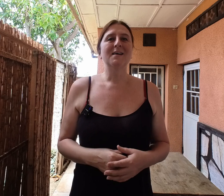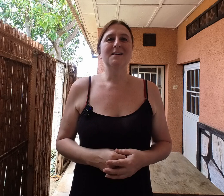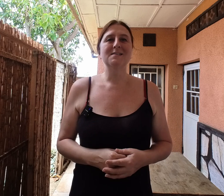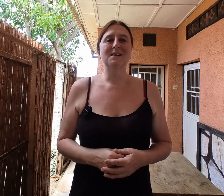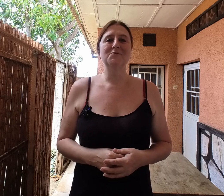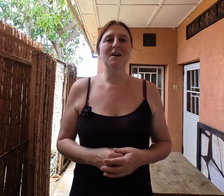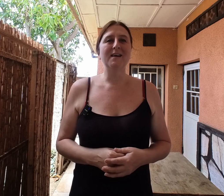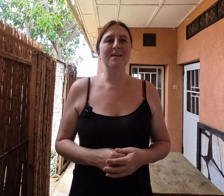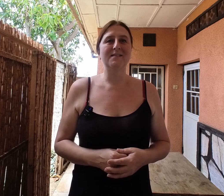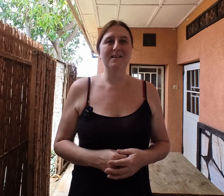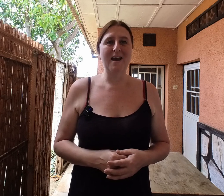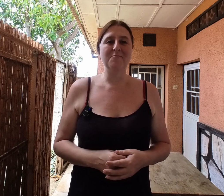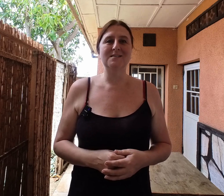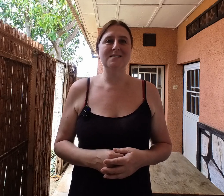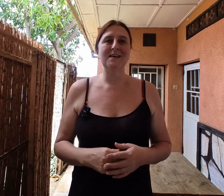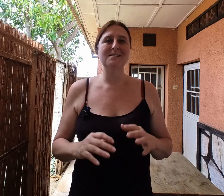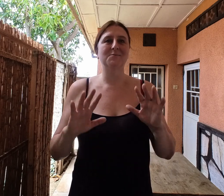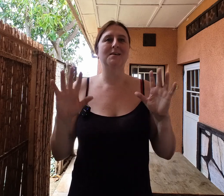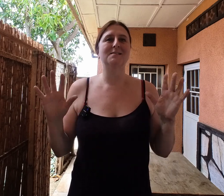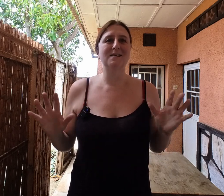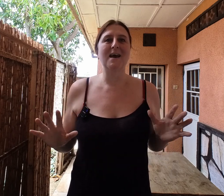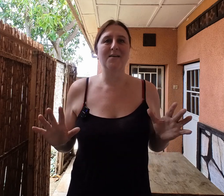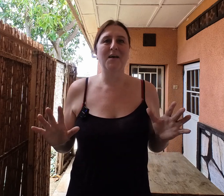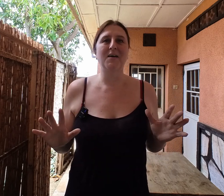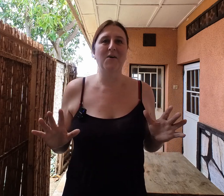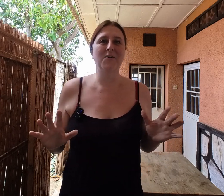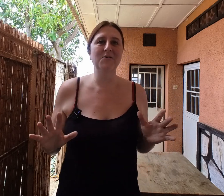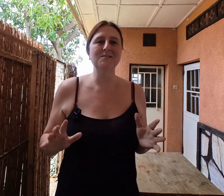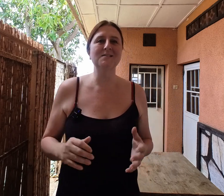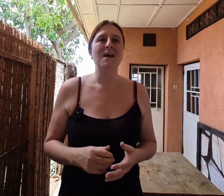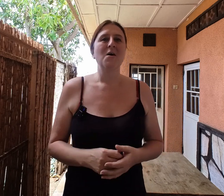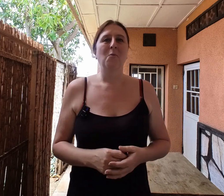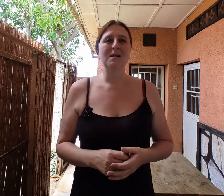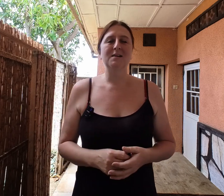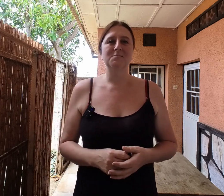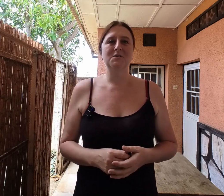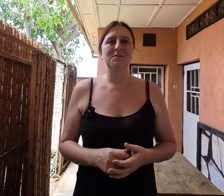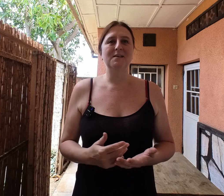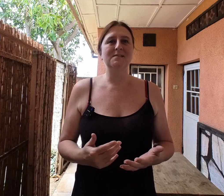Hi guys. I'm trying out a new camera today, so we're going to see how that goes. Welcome to the